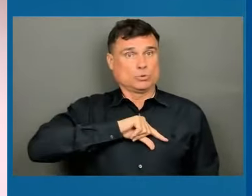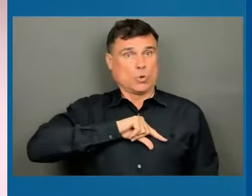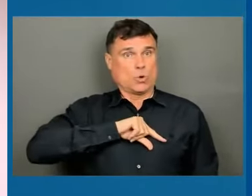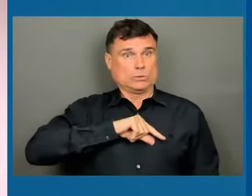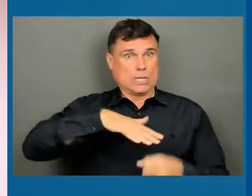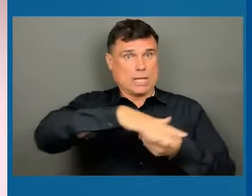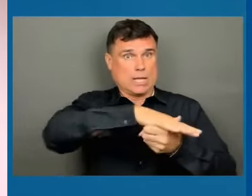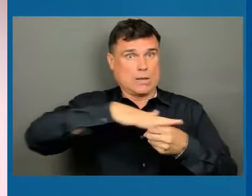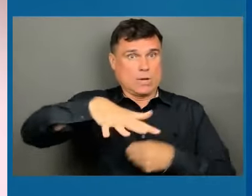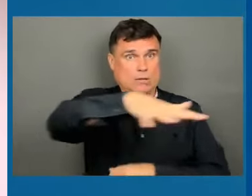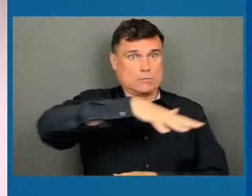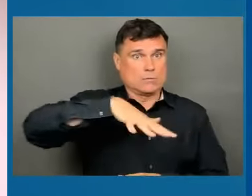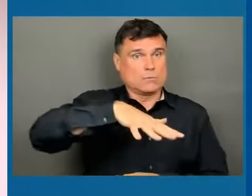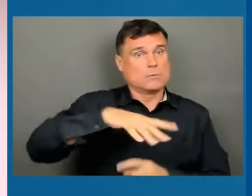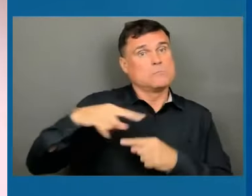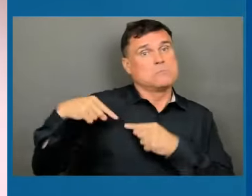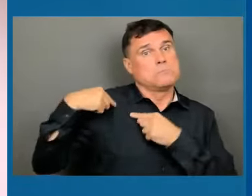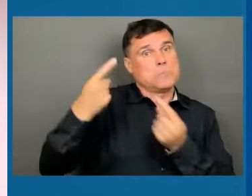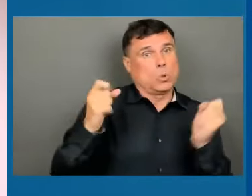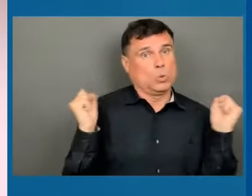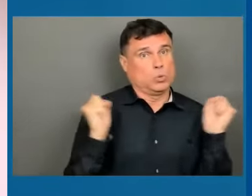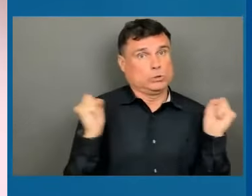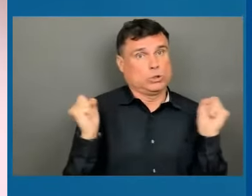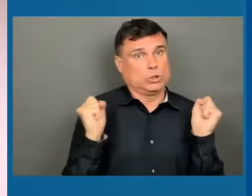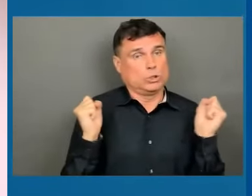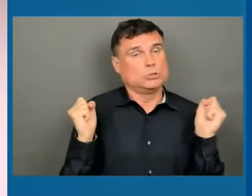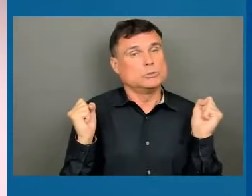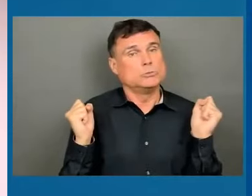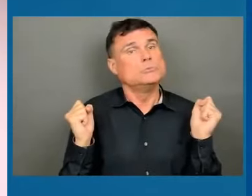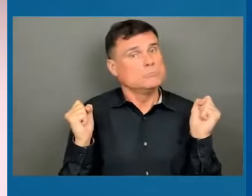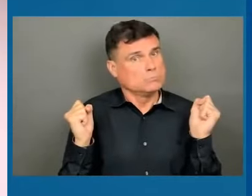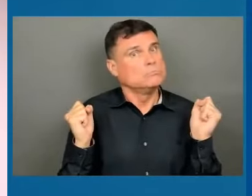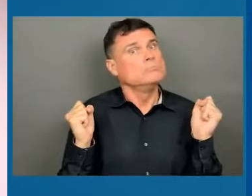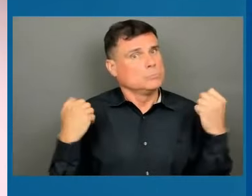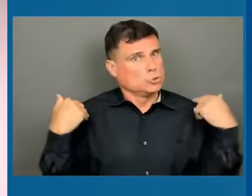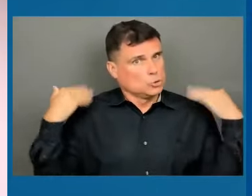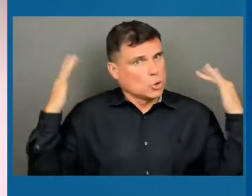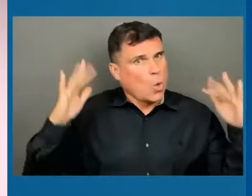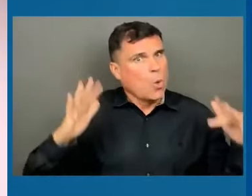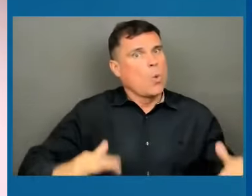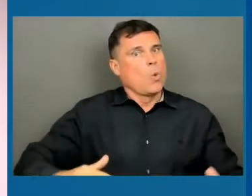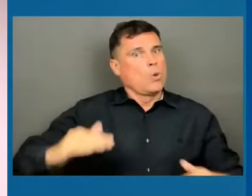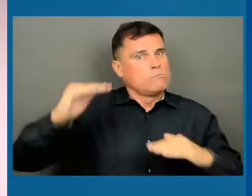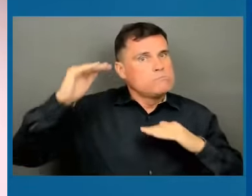measurements that were take then the upstream areas from rip rip